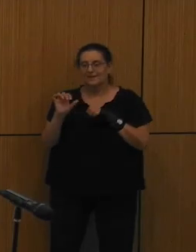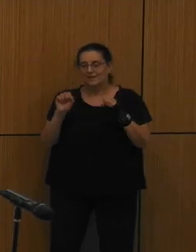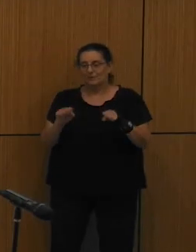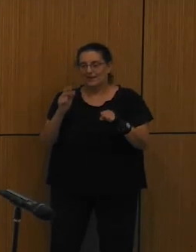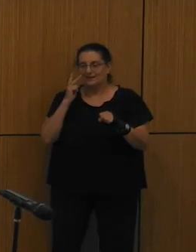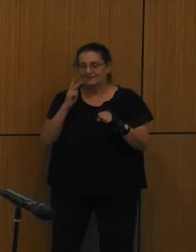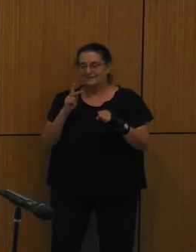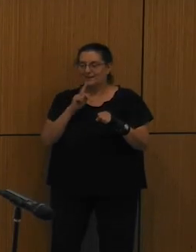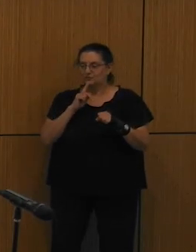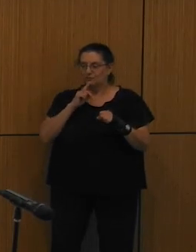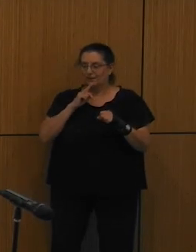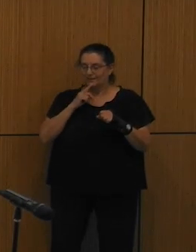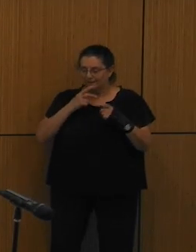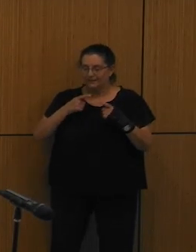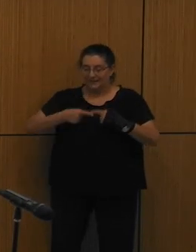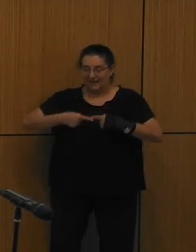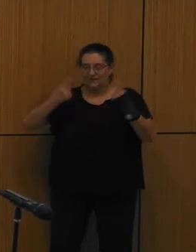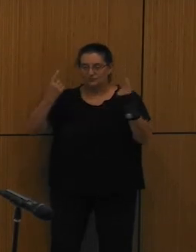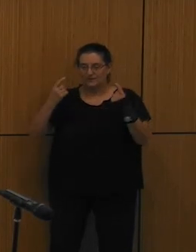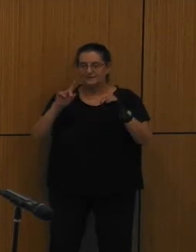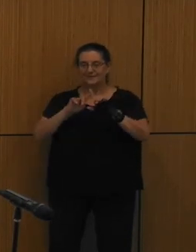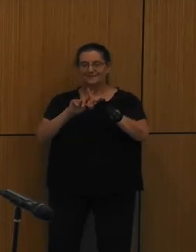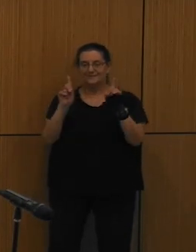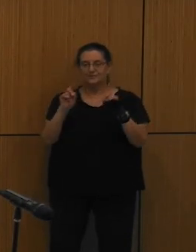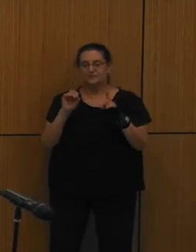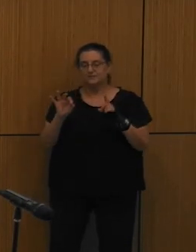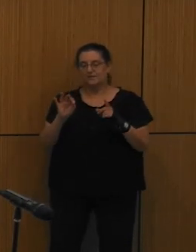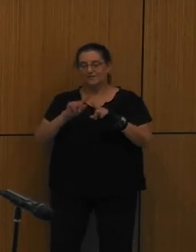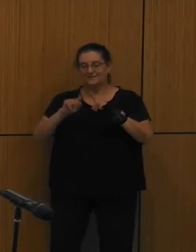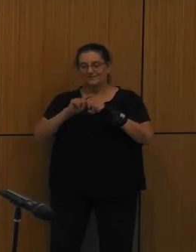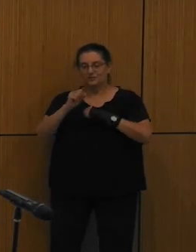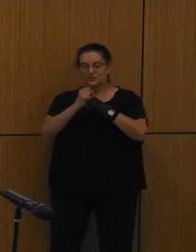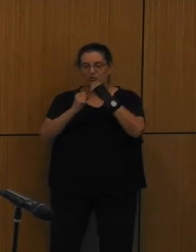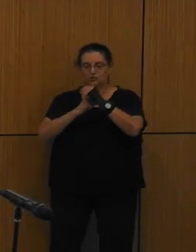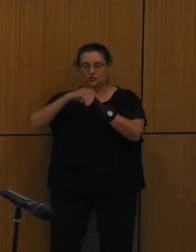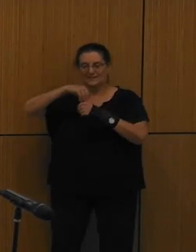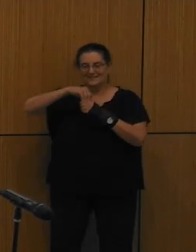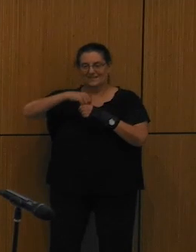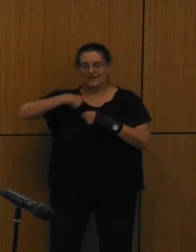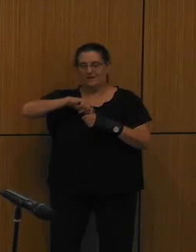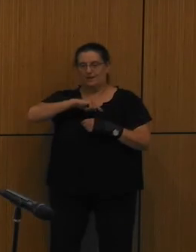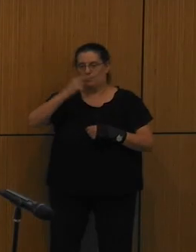high contrast differences of the different structures in the brain. And so this lets